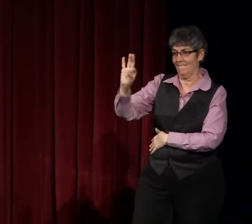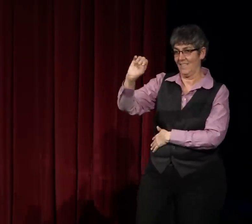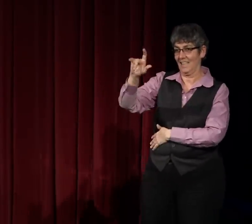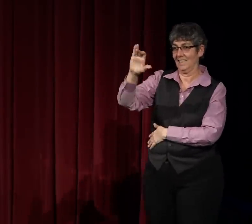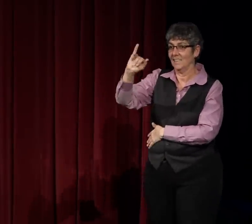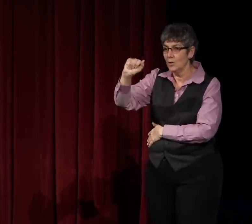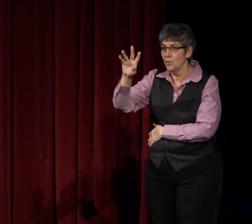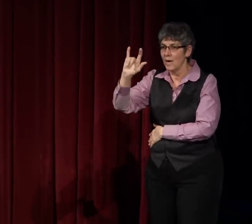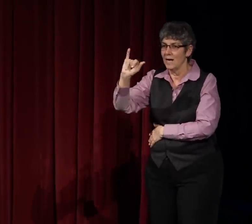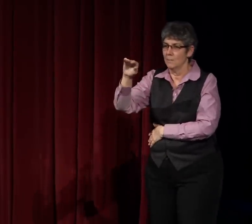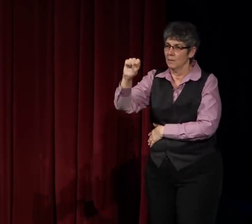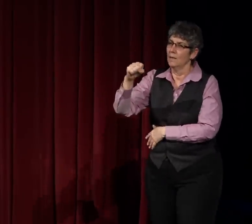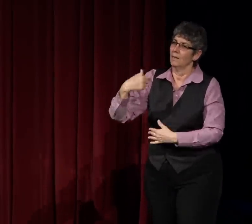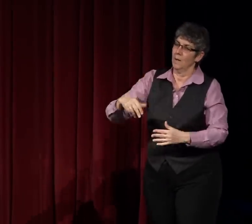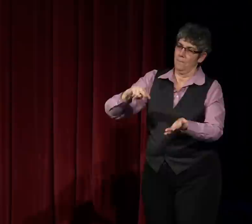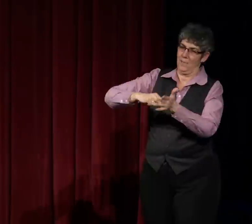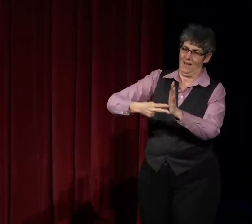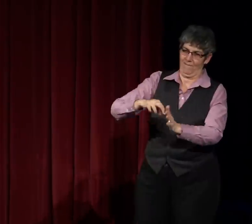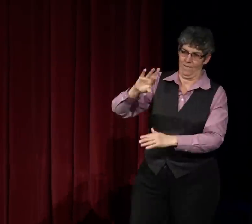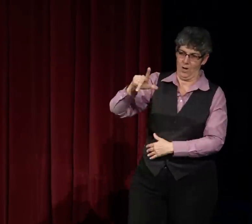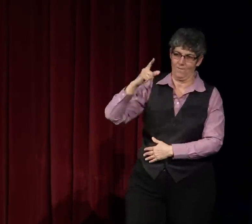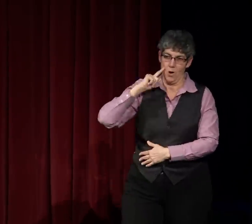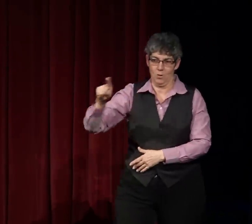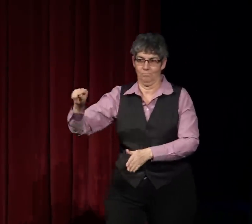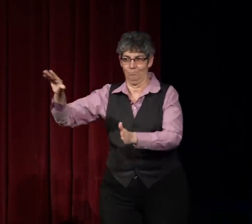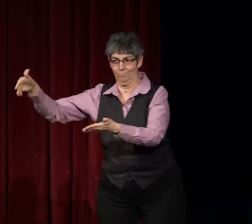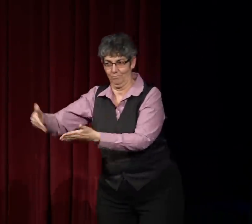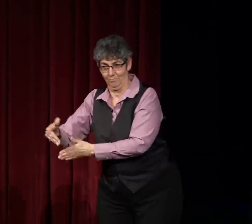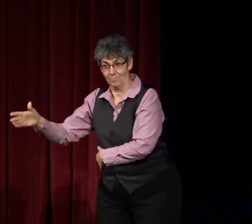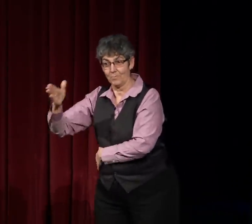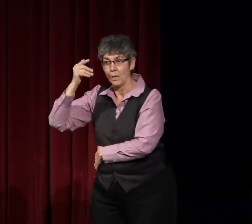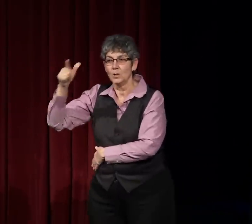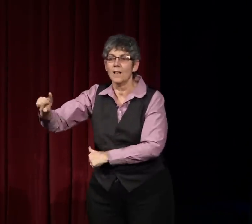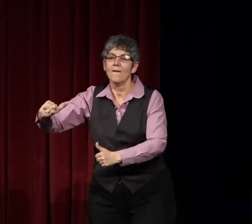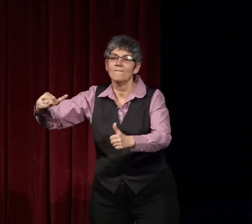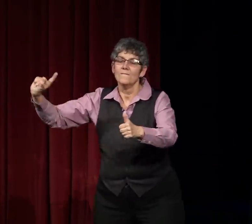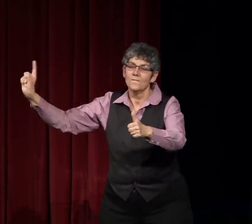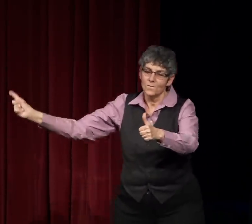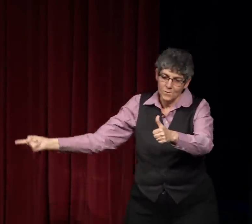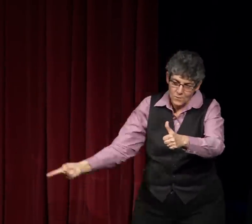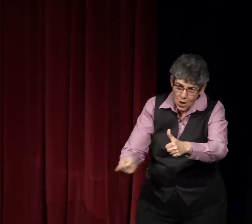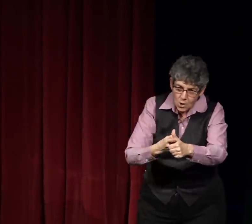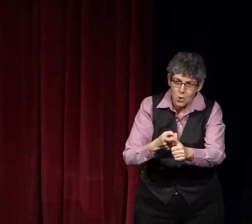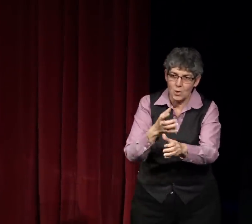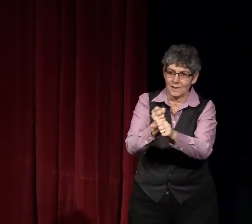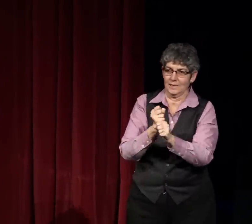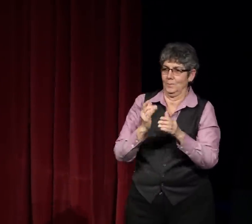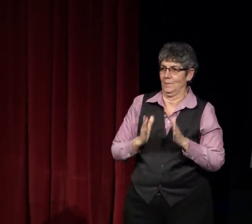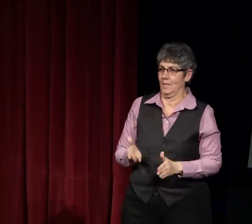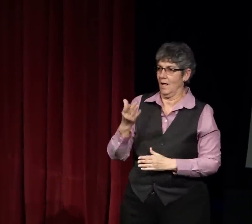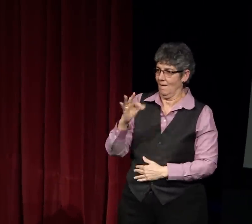Back to Felicia Williams. We've chosen her for a specific reason.